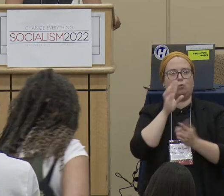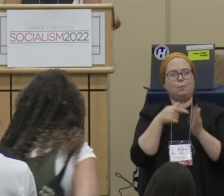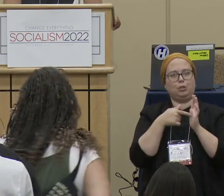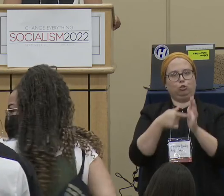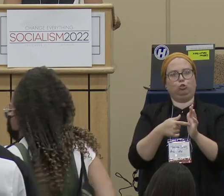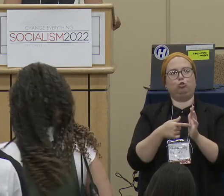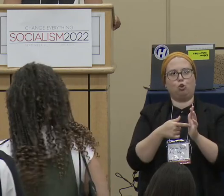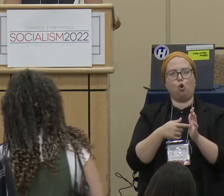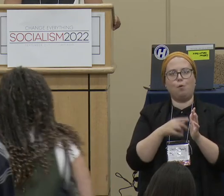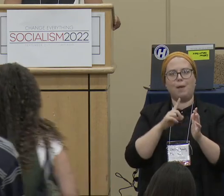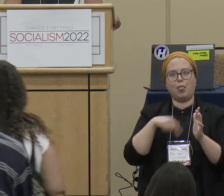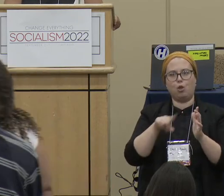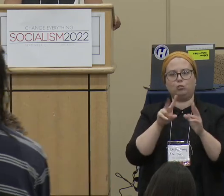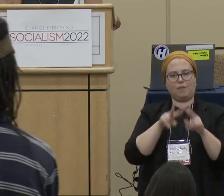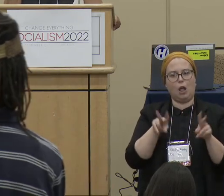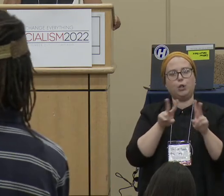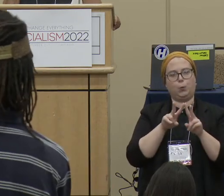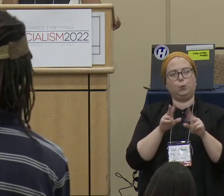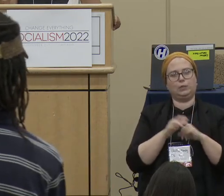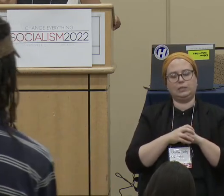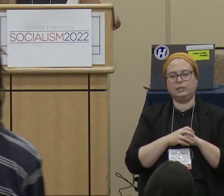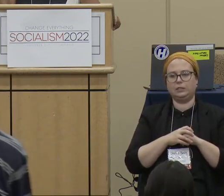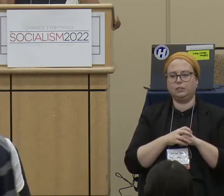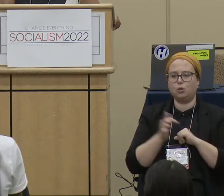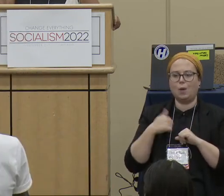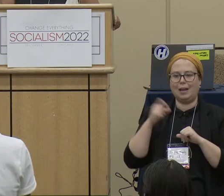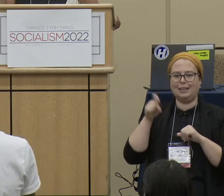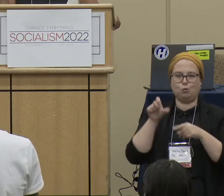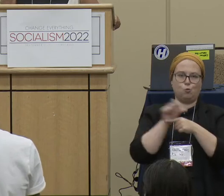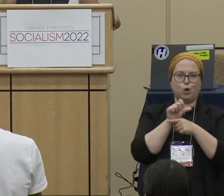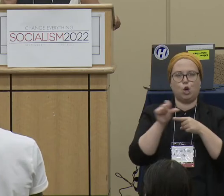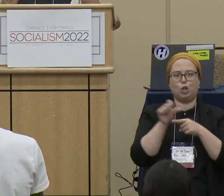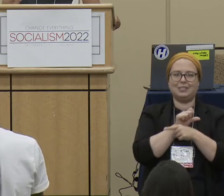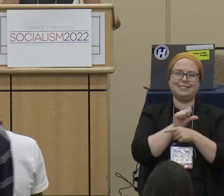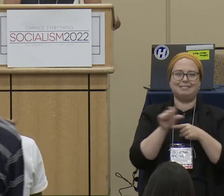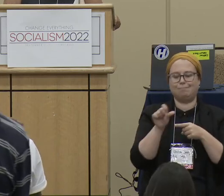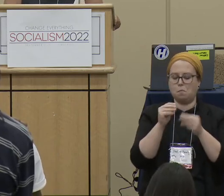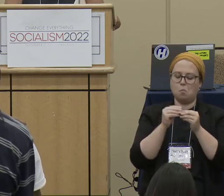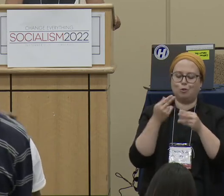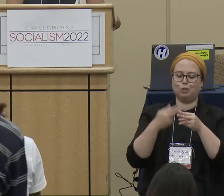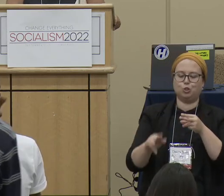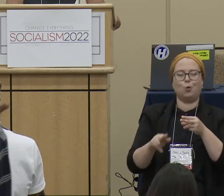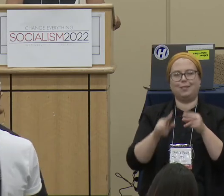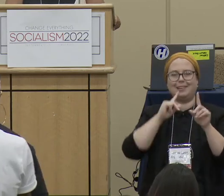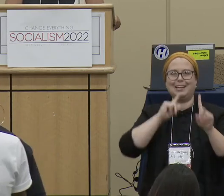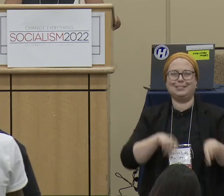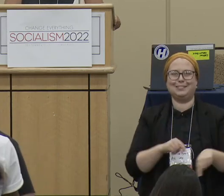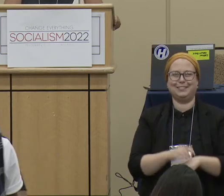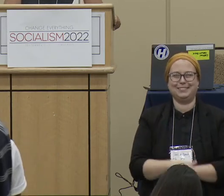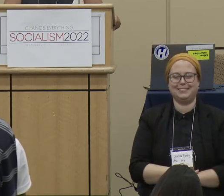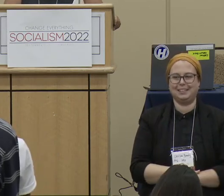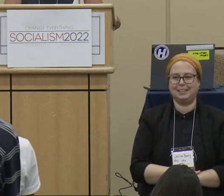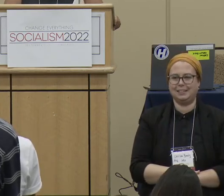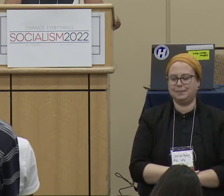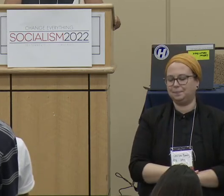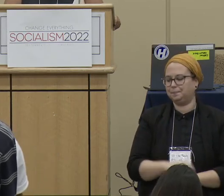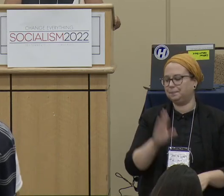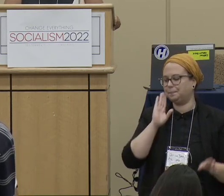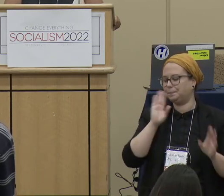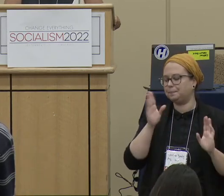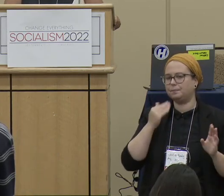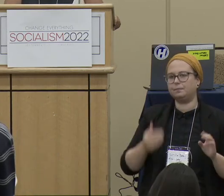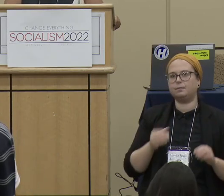be reflected by those values . I got to rehearse giving shorts